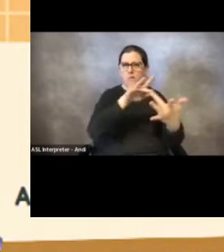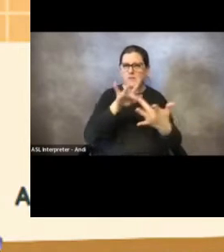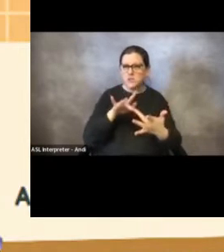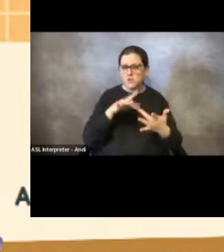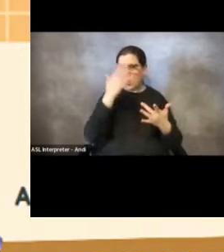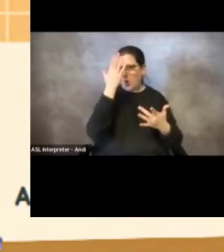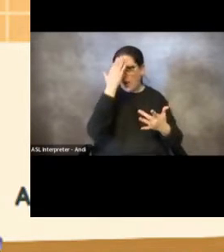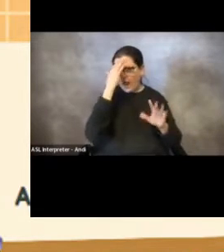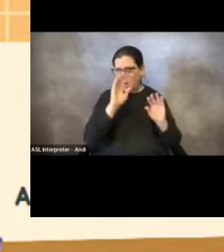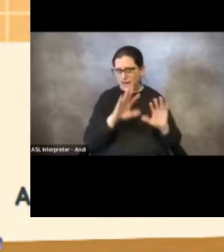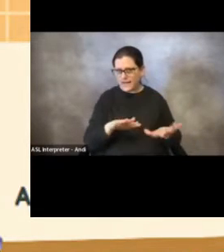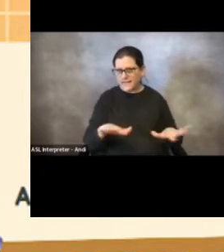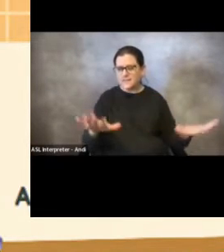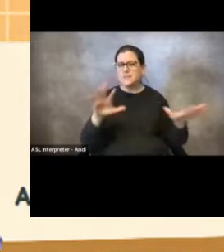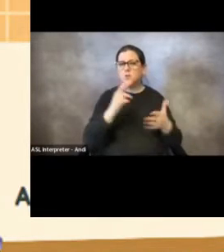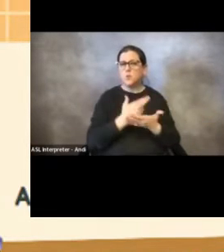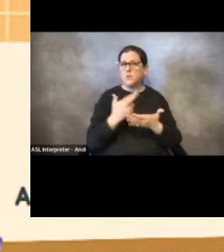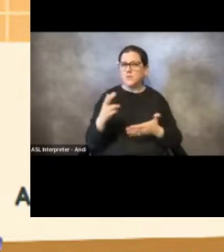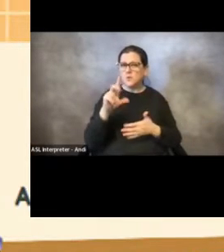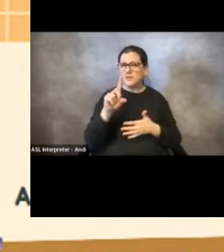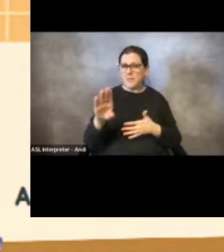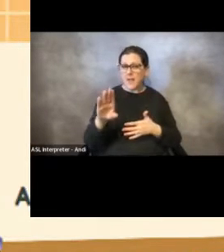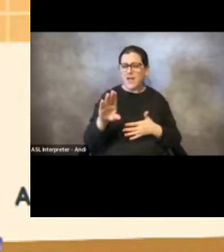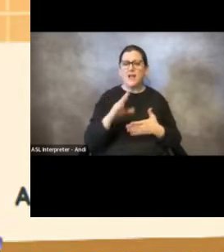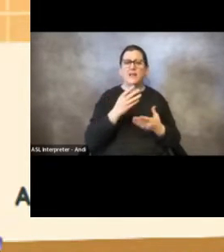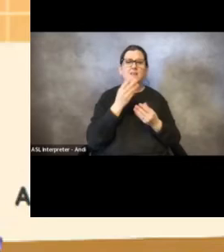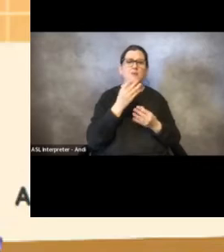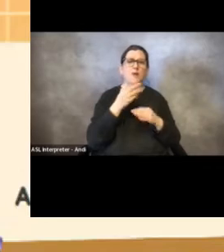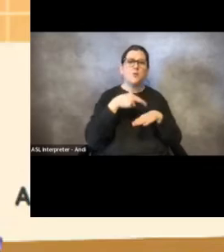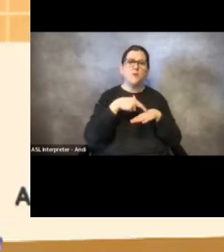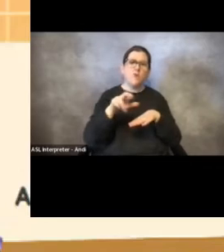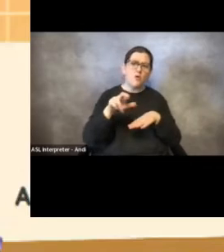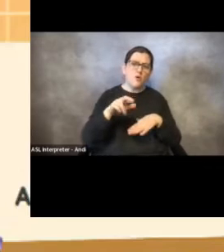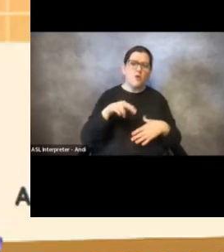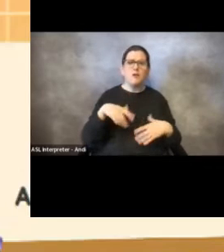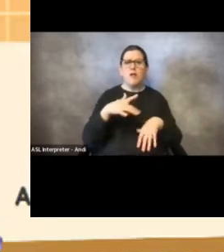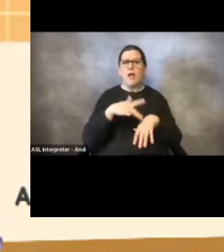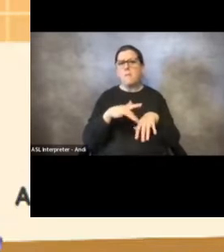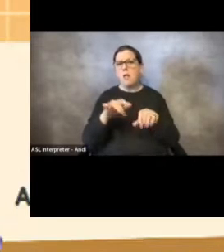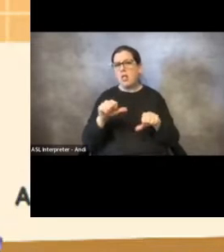about resource databases, information referral, eligibility and enrollment, one